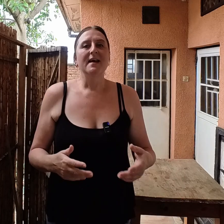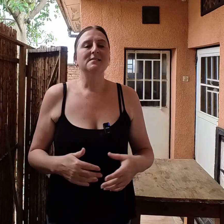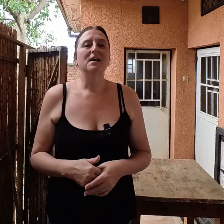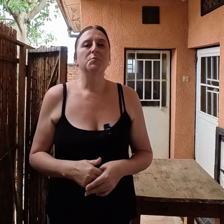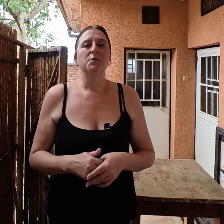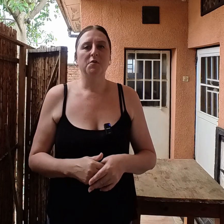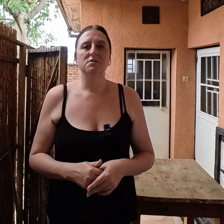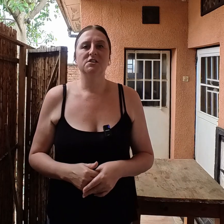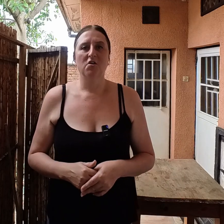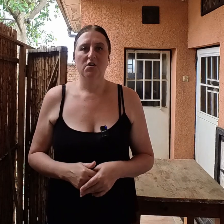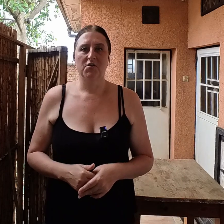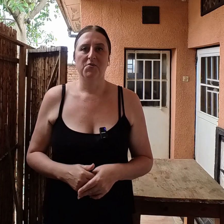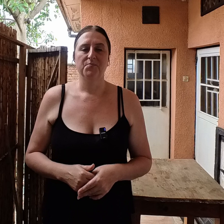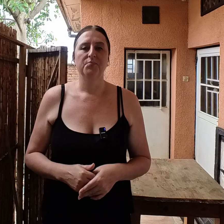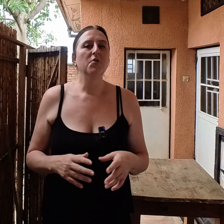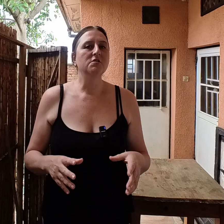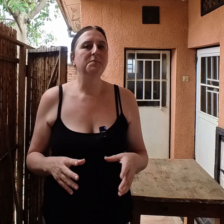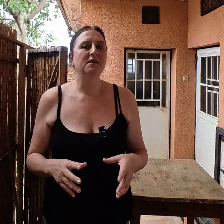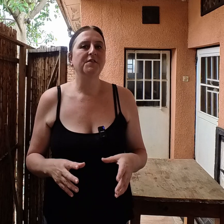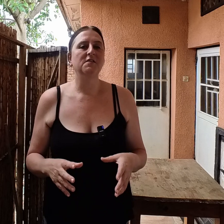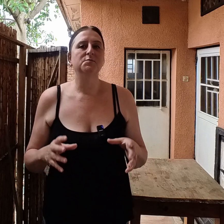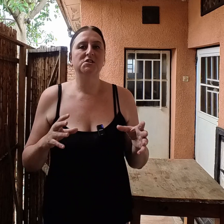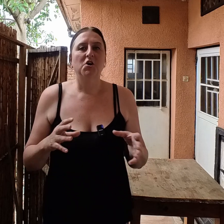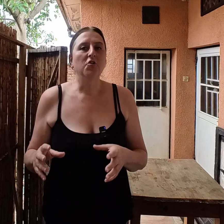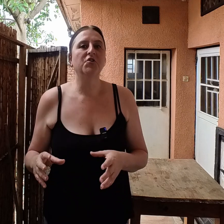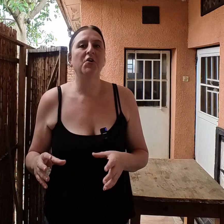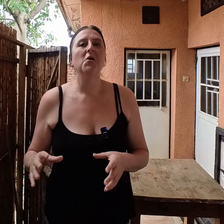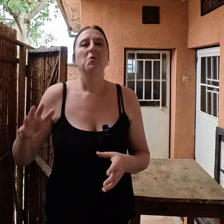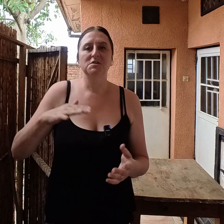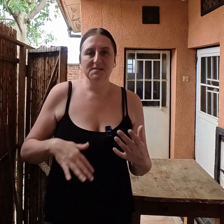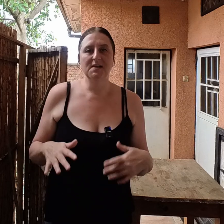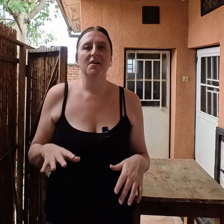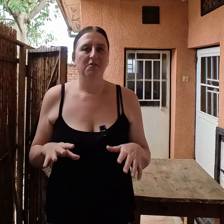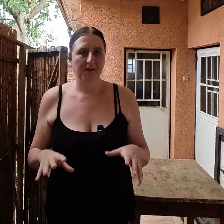Next up we've got Gikongoro. Not to be confused with Gikondo, which is an area of